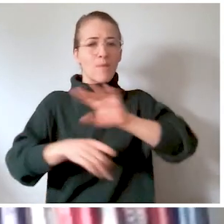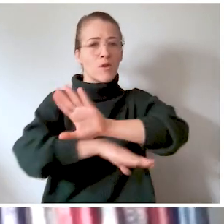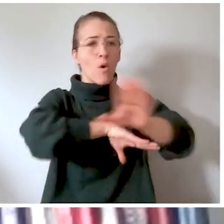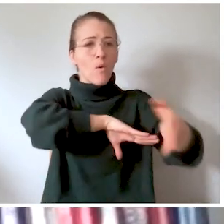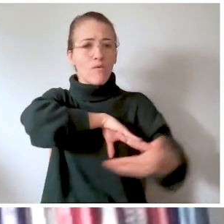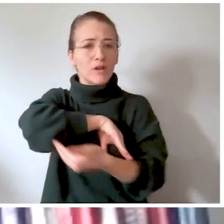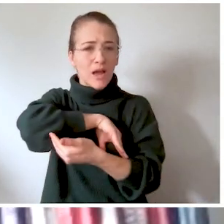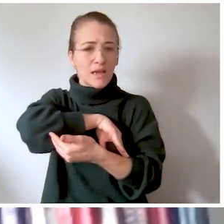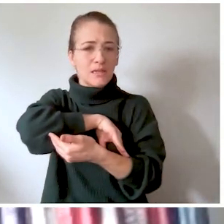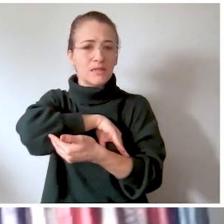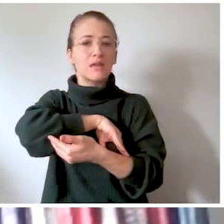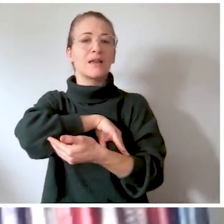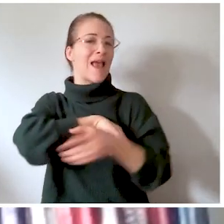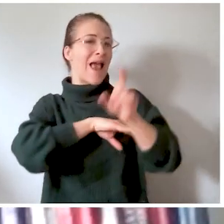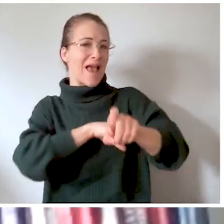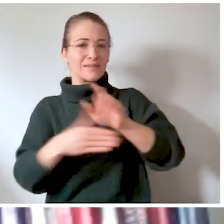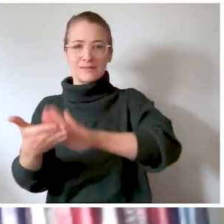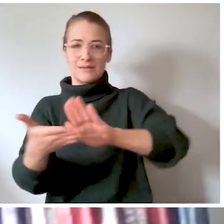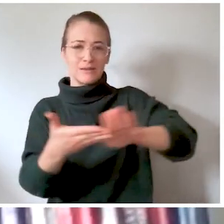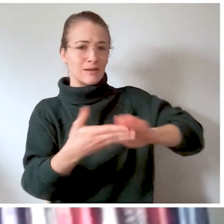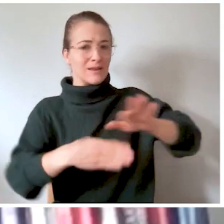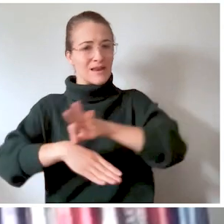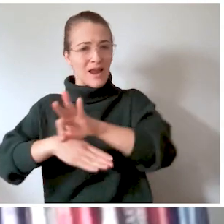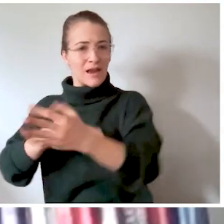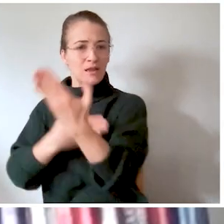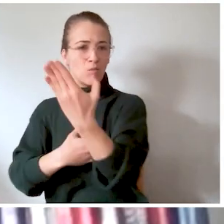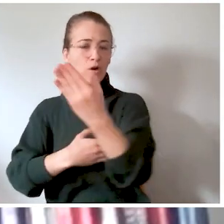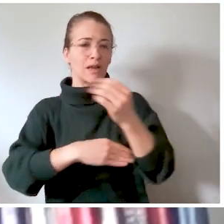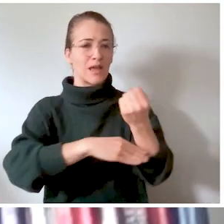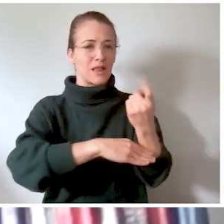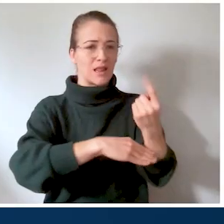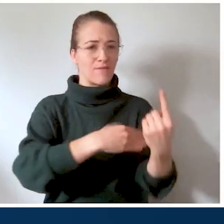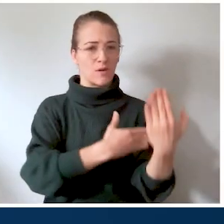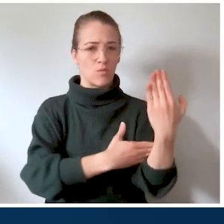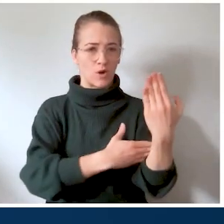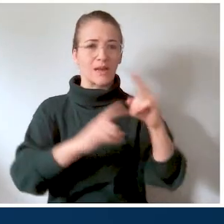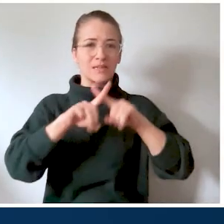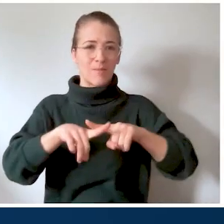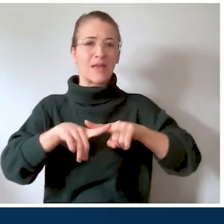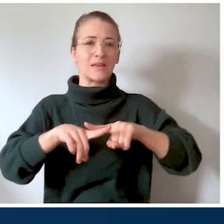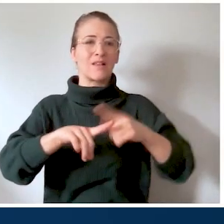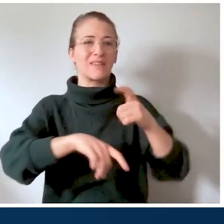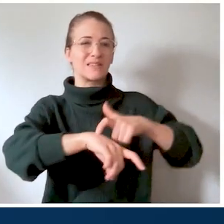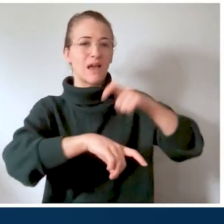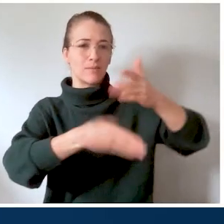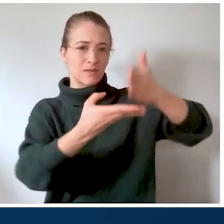then it has to be removed somewhere between 9:00 a.m. and 11:00 a.m. depending on when the snowfall ended. And Emma, as you talk about these times